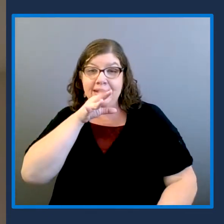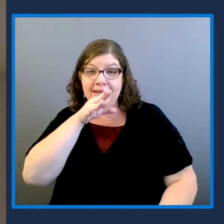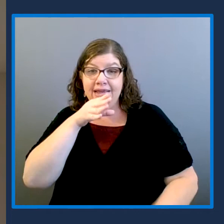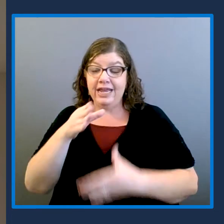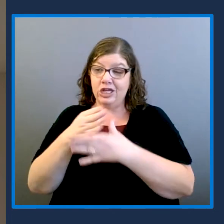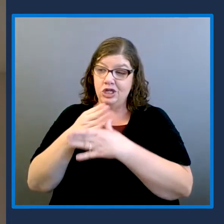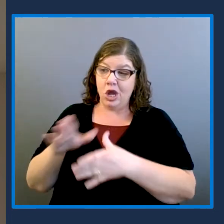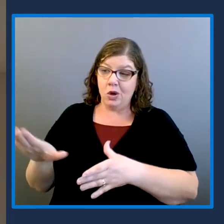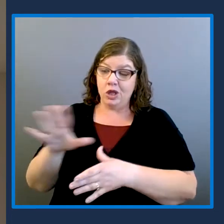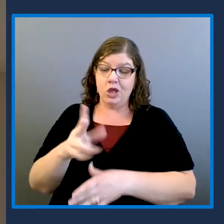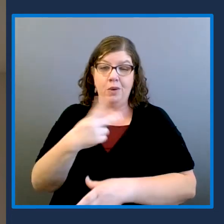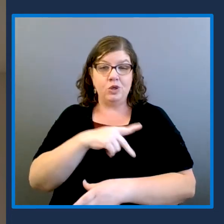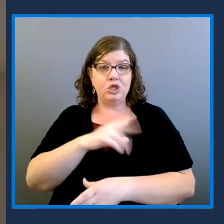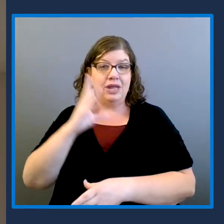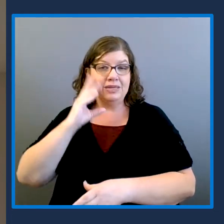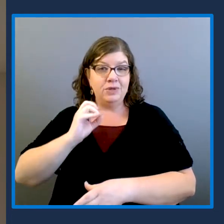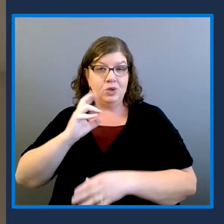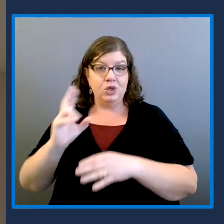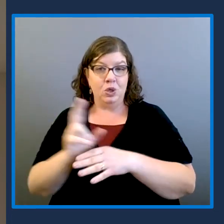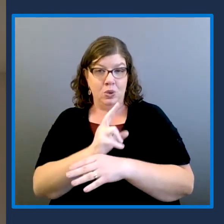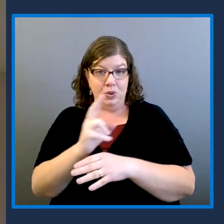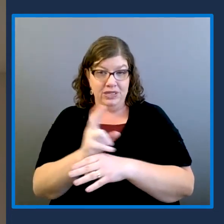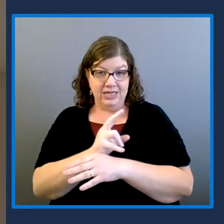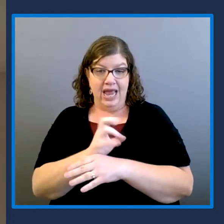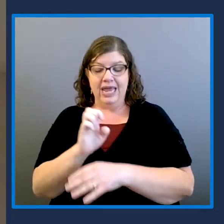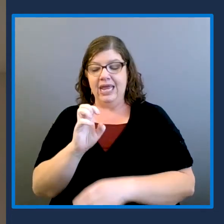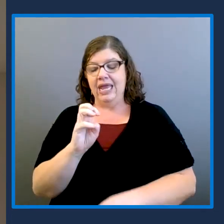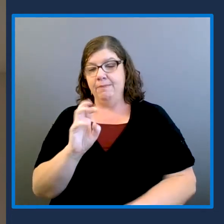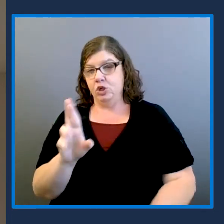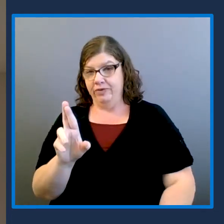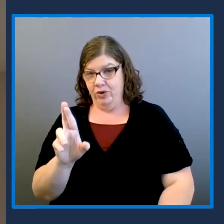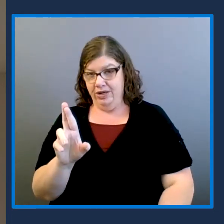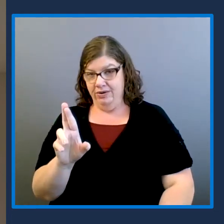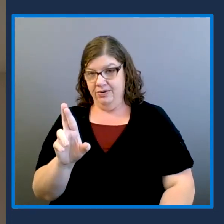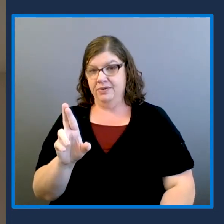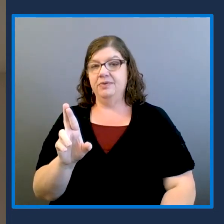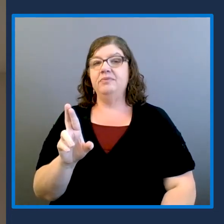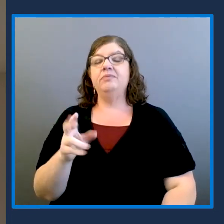speaking and sharing their personal experiences utilizing immersive reader